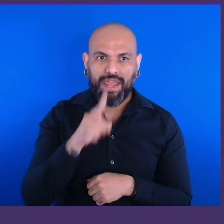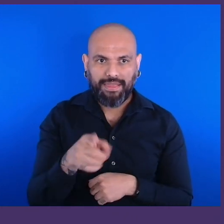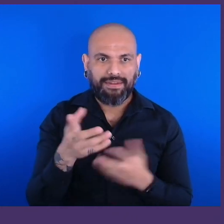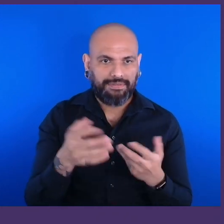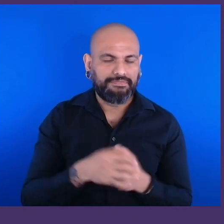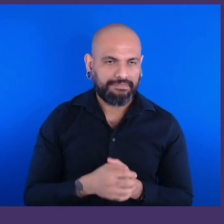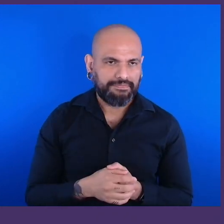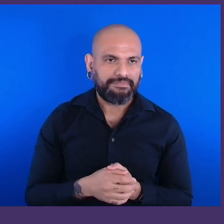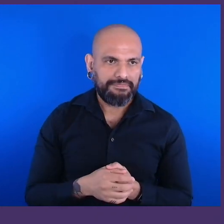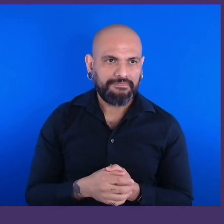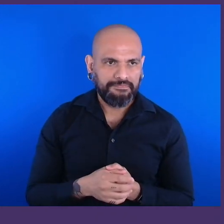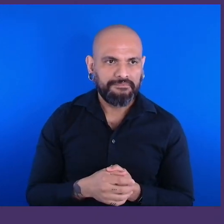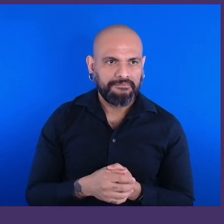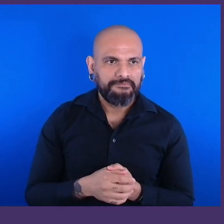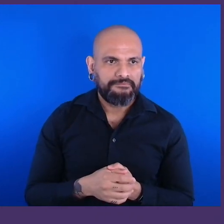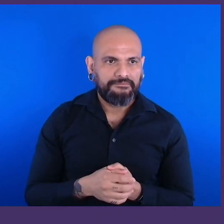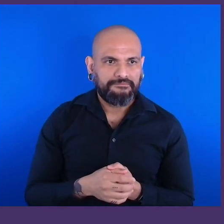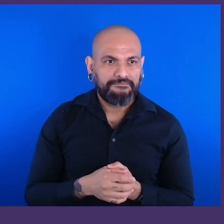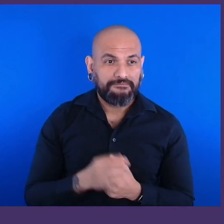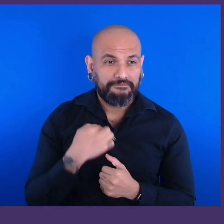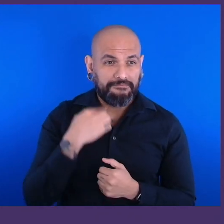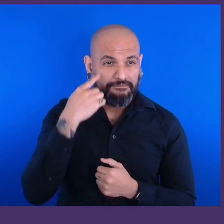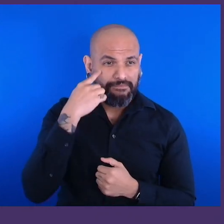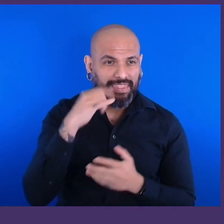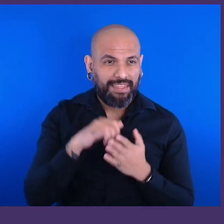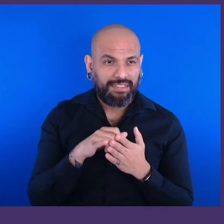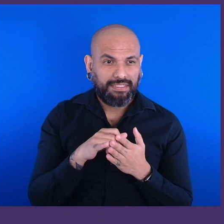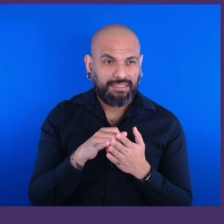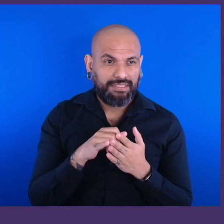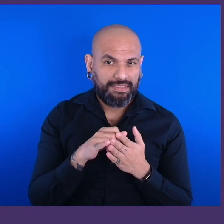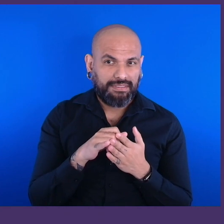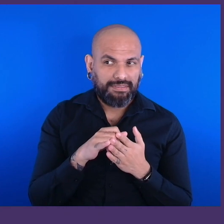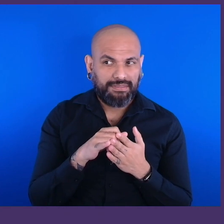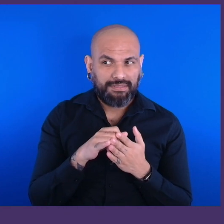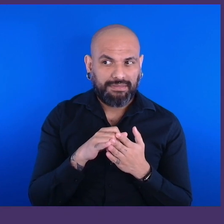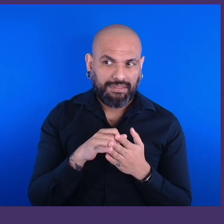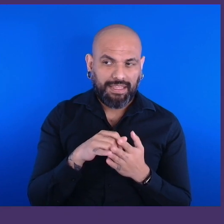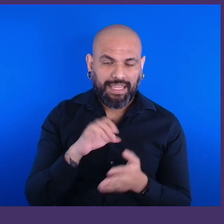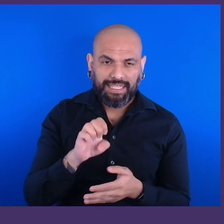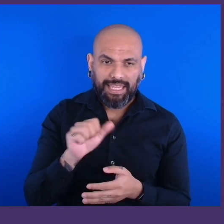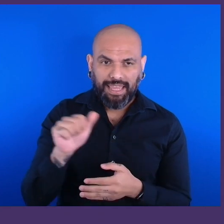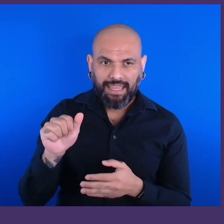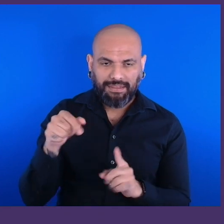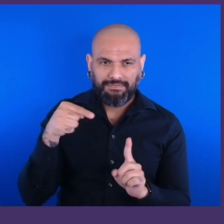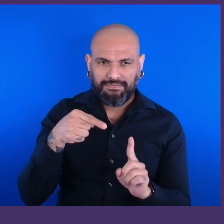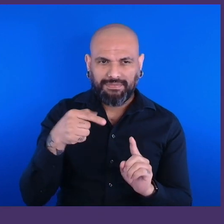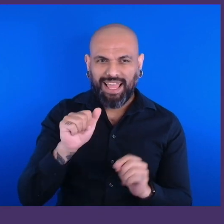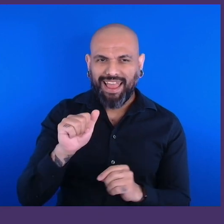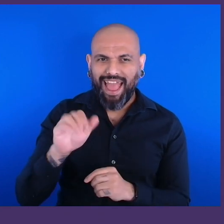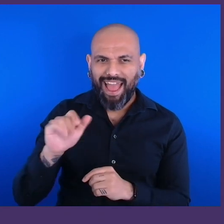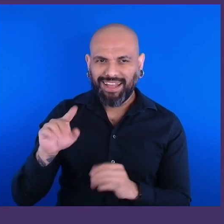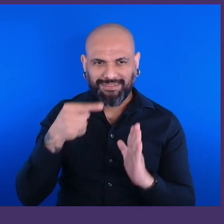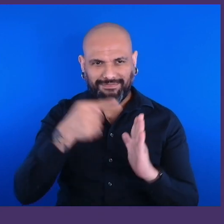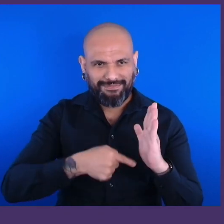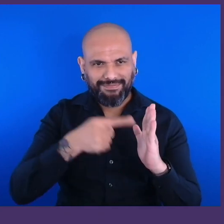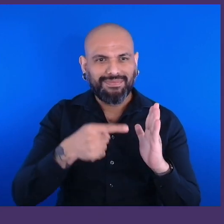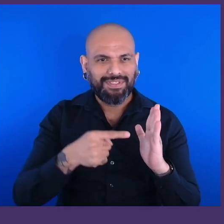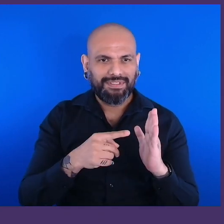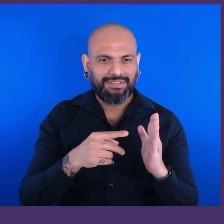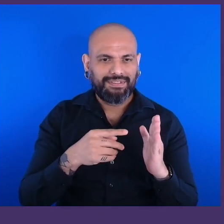I think that the Act contains many references to disability.